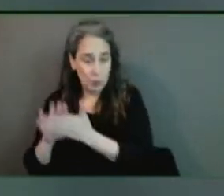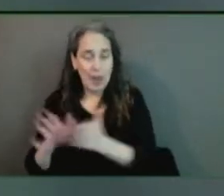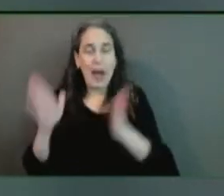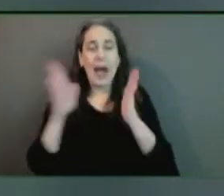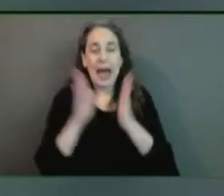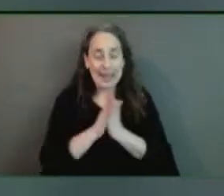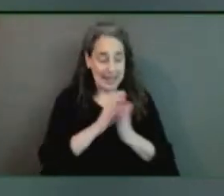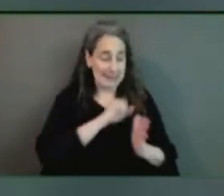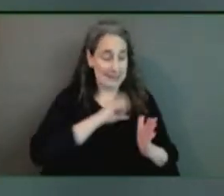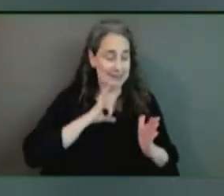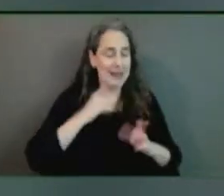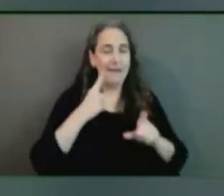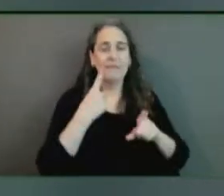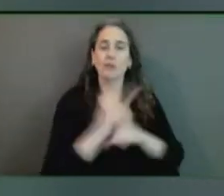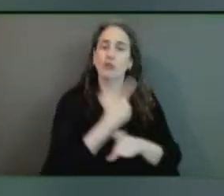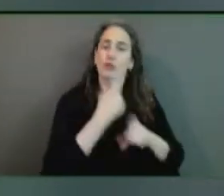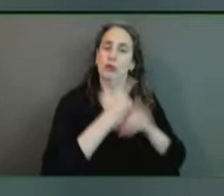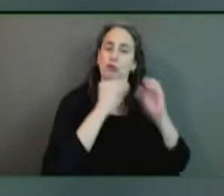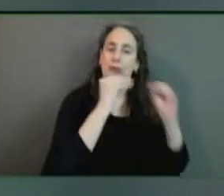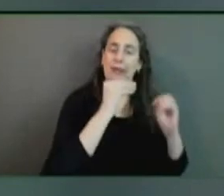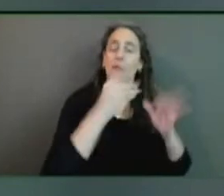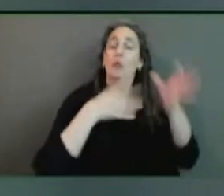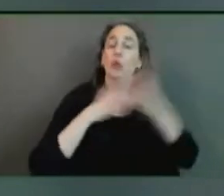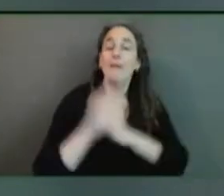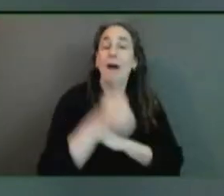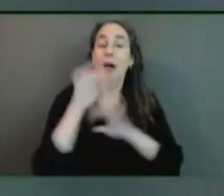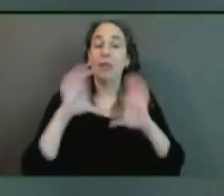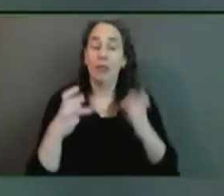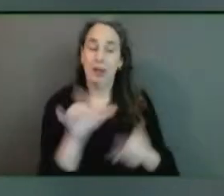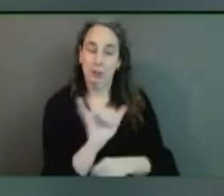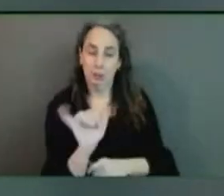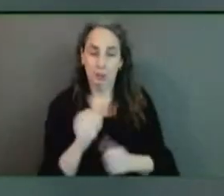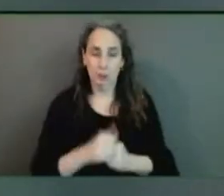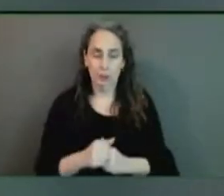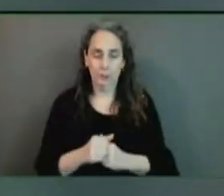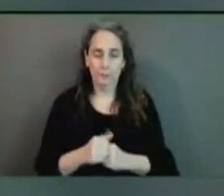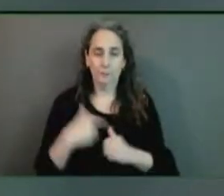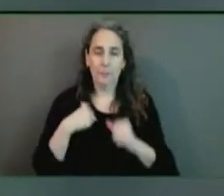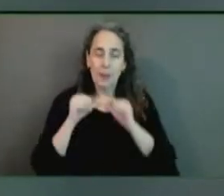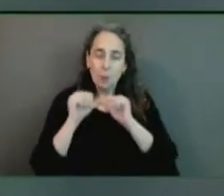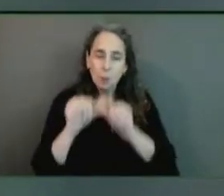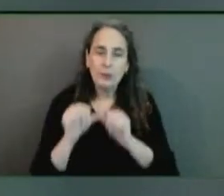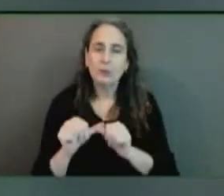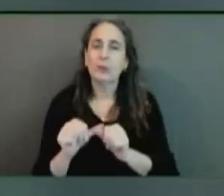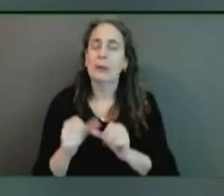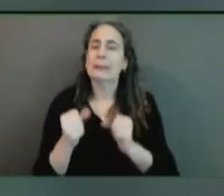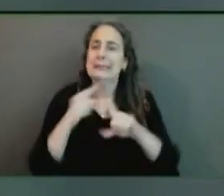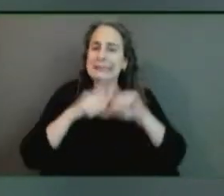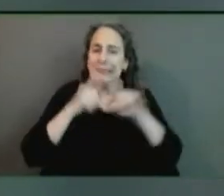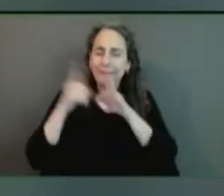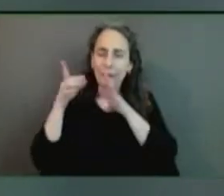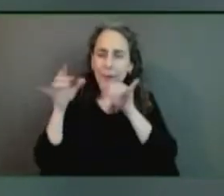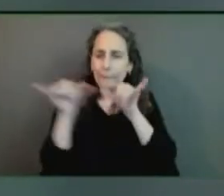schools and asking staff to cover classes on top of their